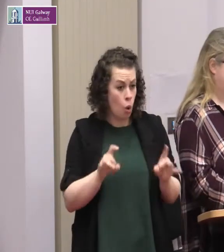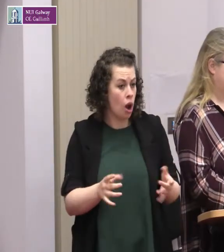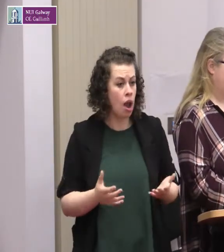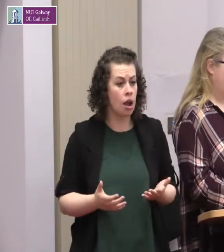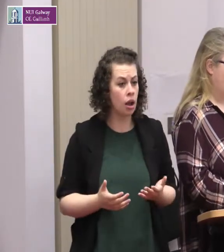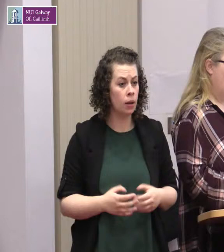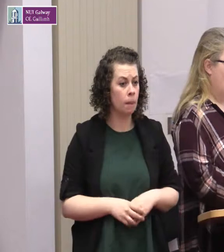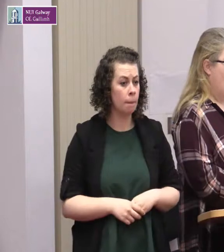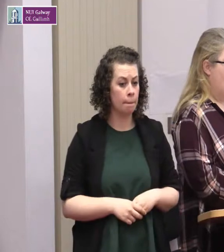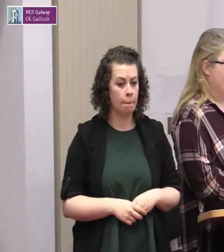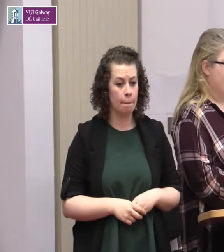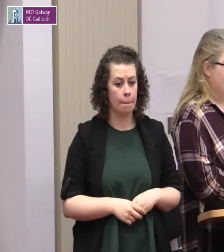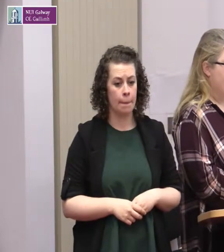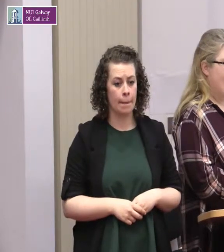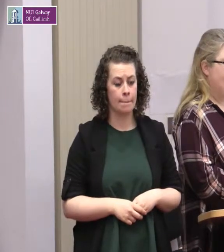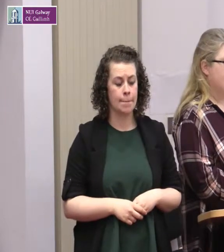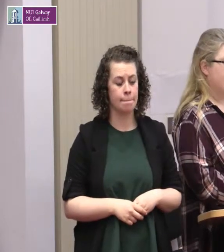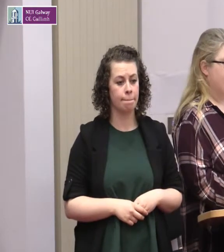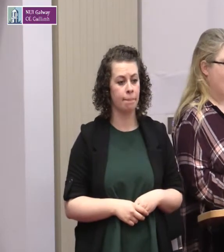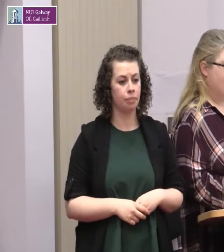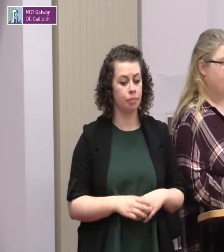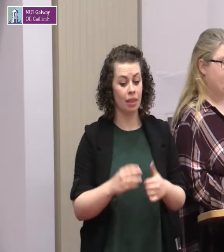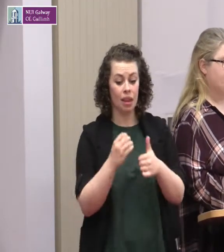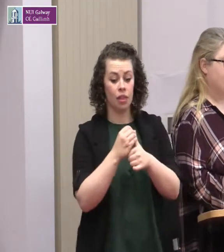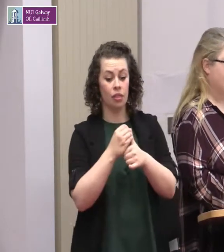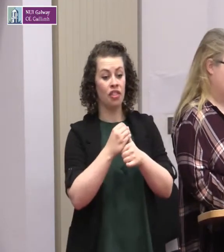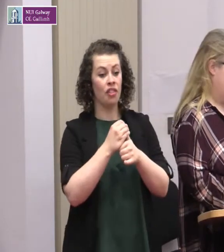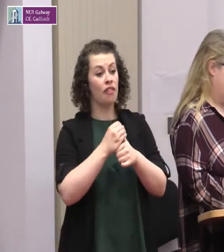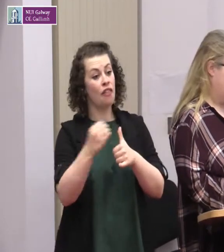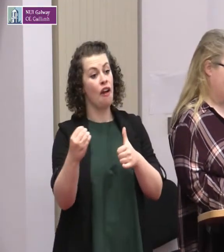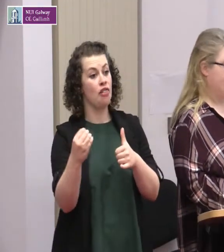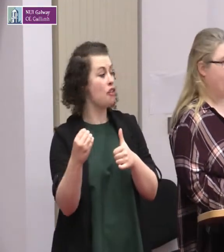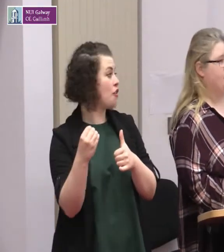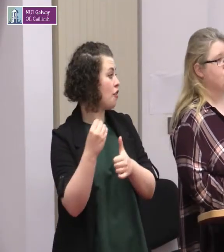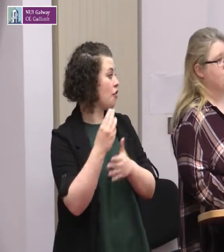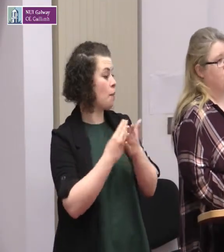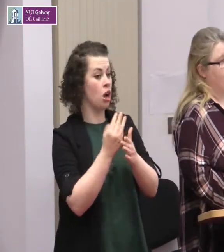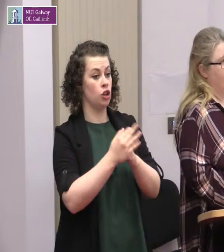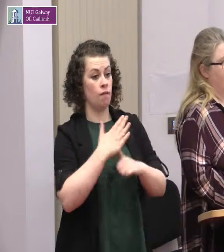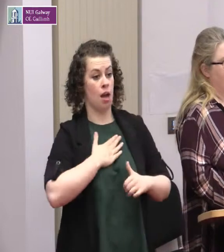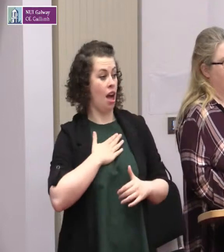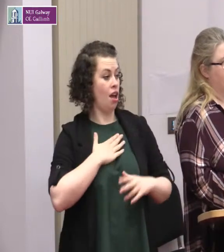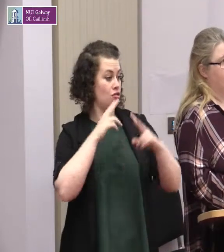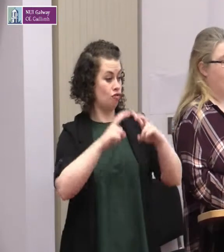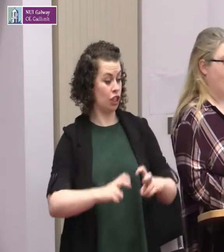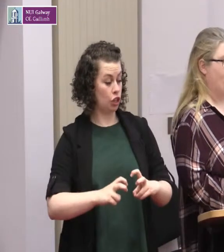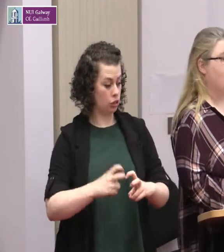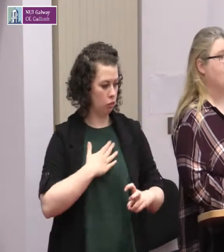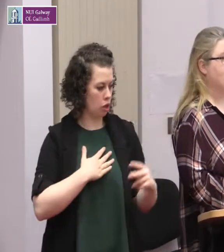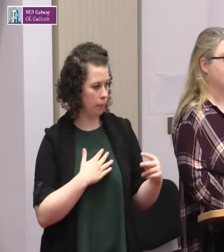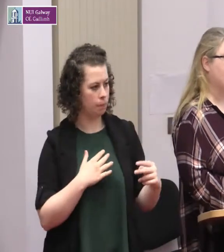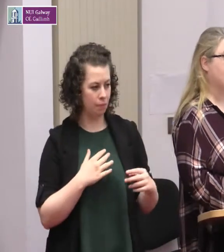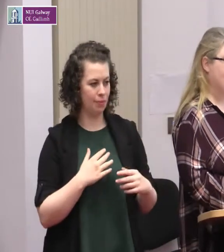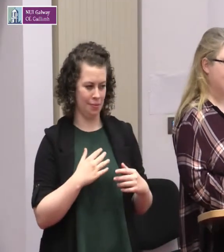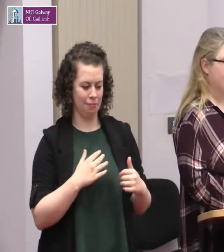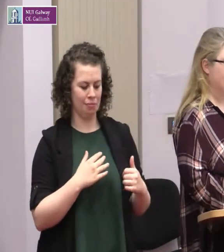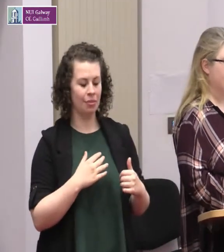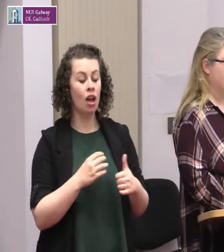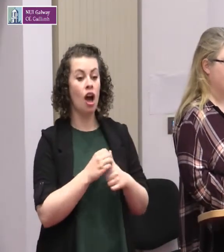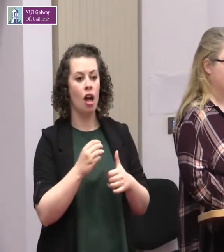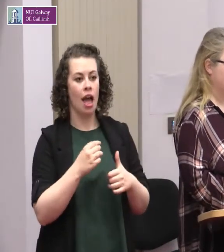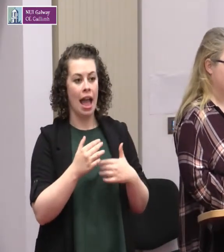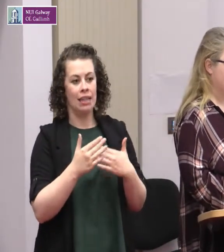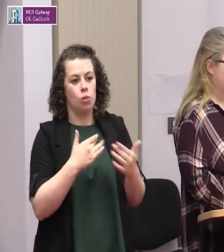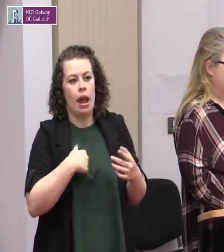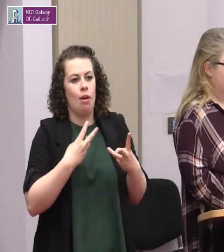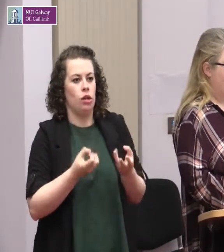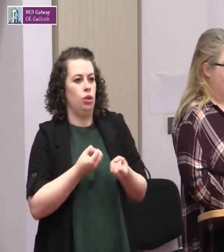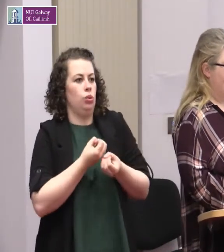The other thing and it's part of my research and whatever I can contribute to the conversation,